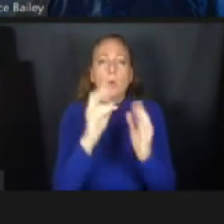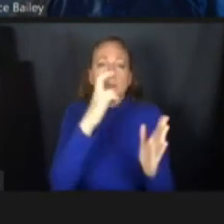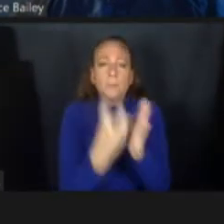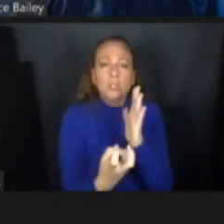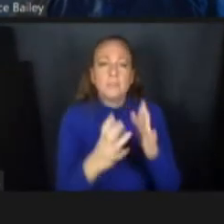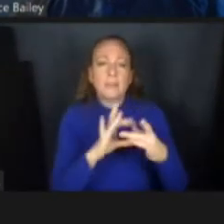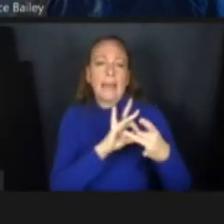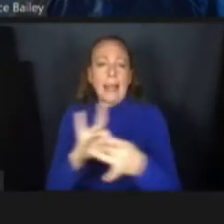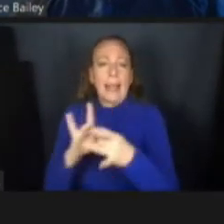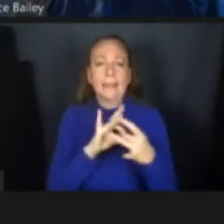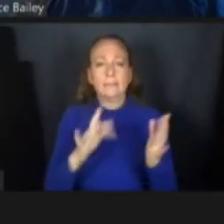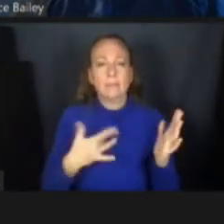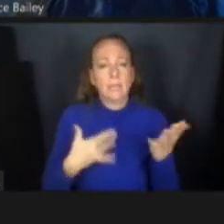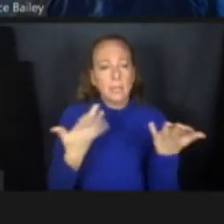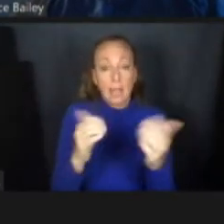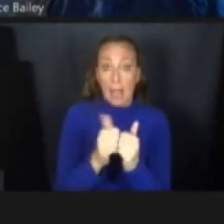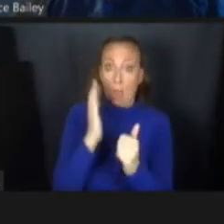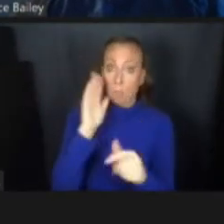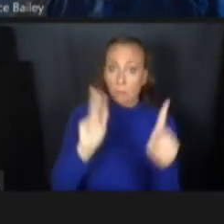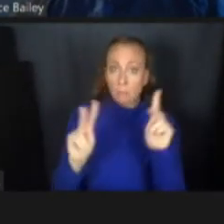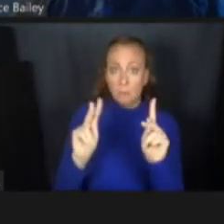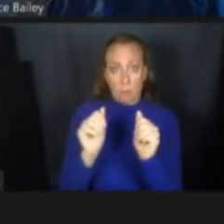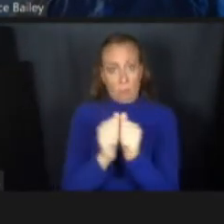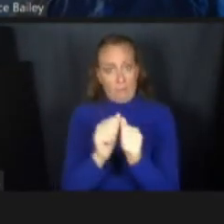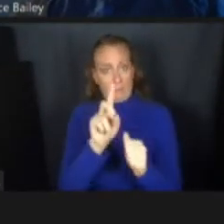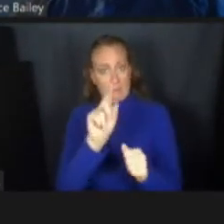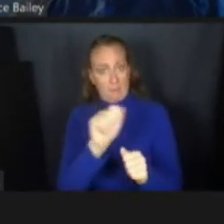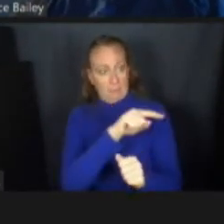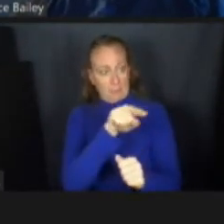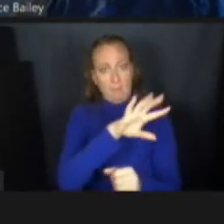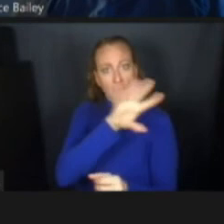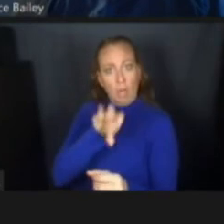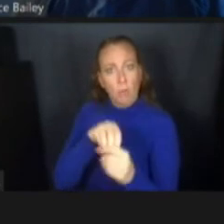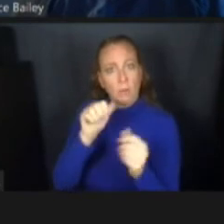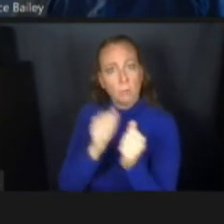How will people with disabilities be included? Excellent question.